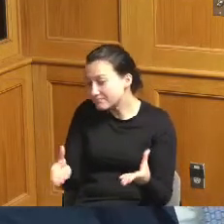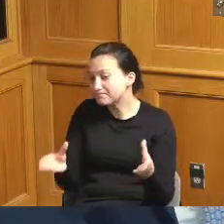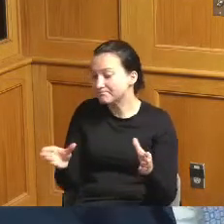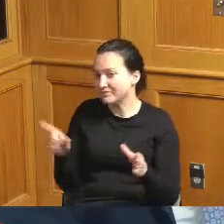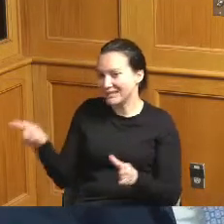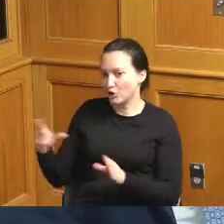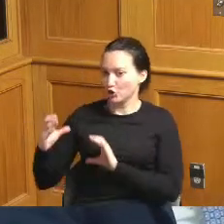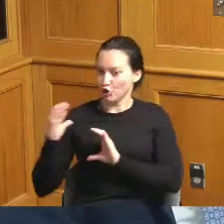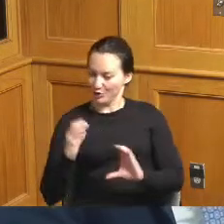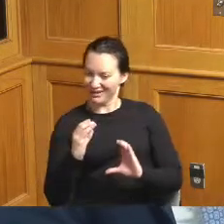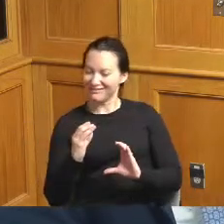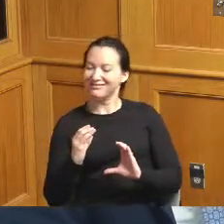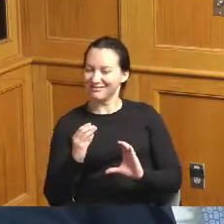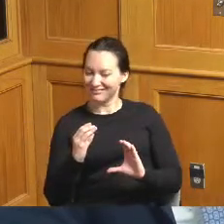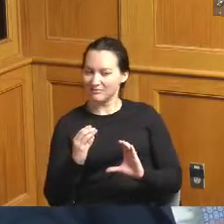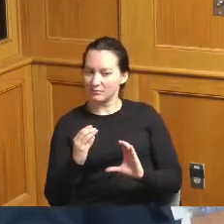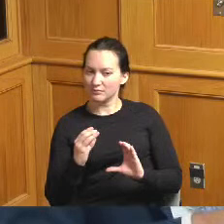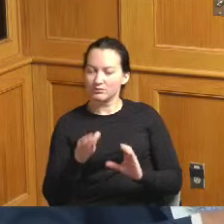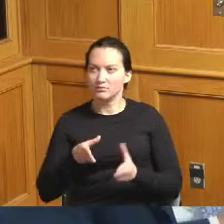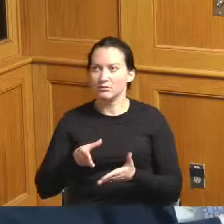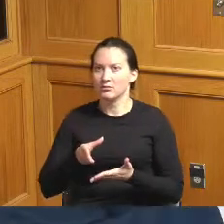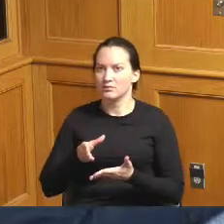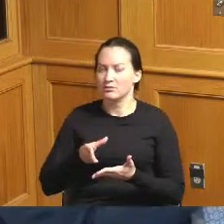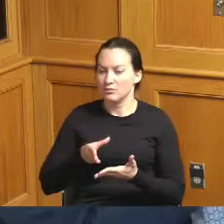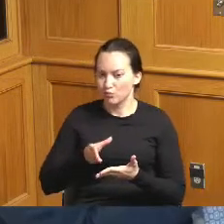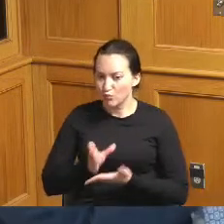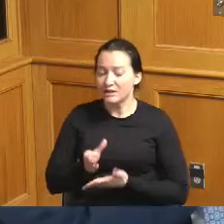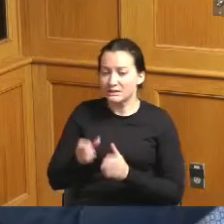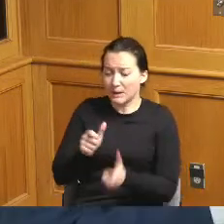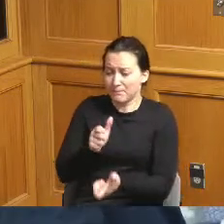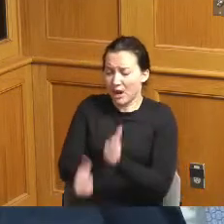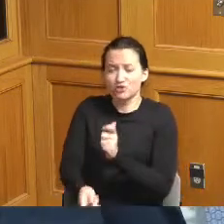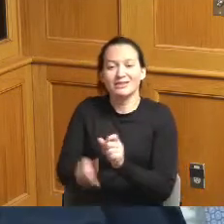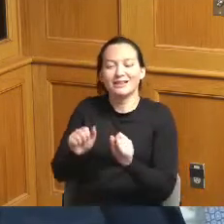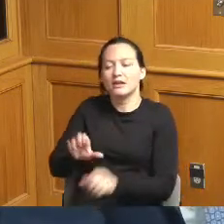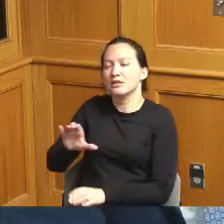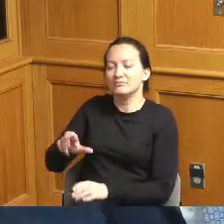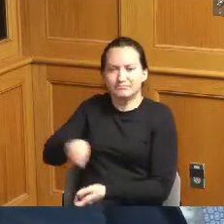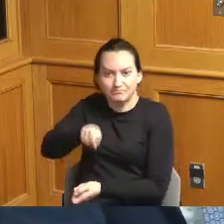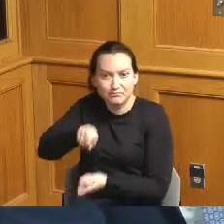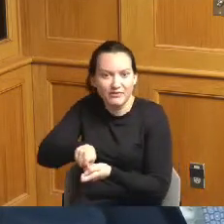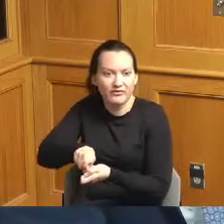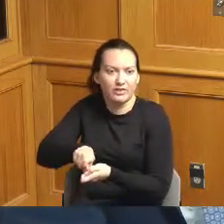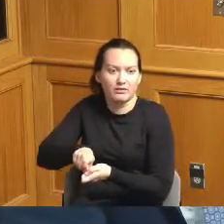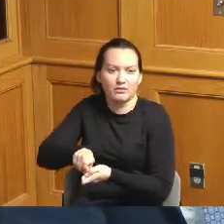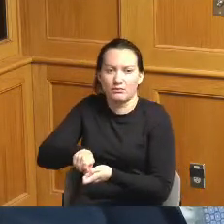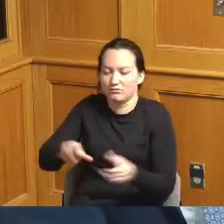with Rites of Passage about could they create a cottage of Crisis beds so that's something we're